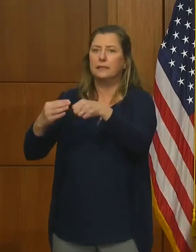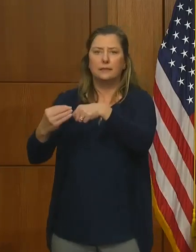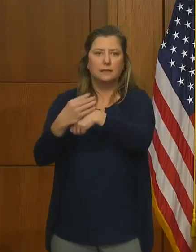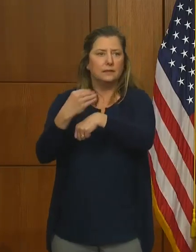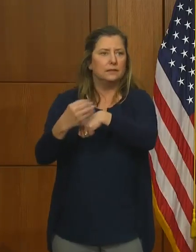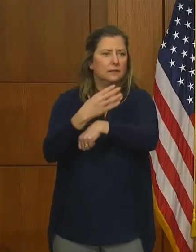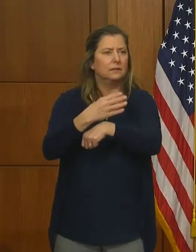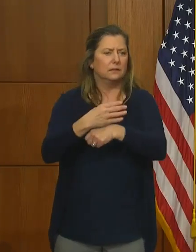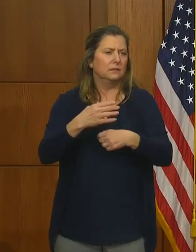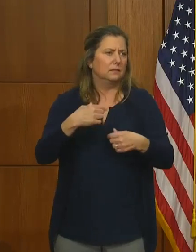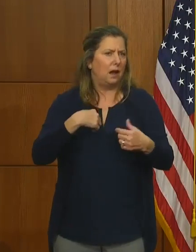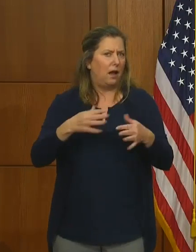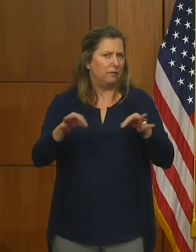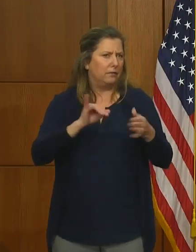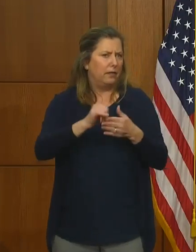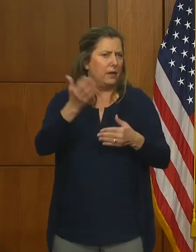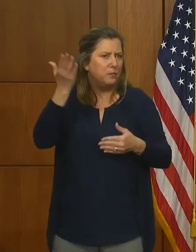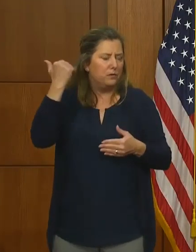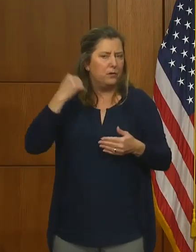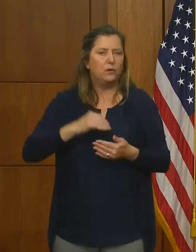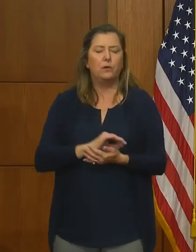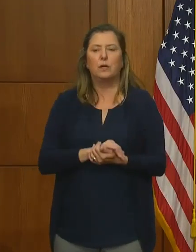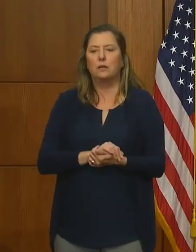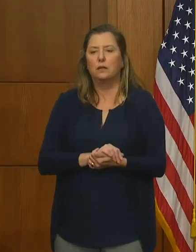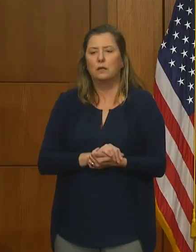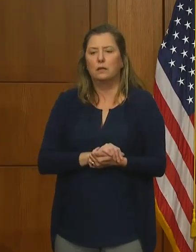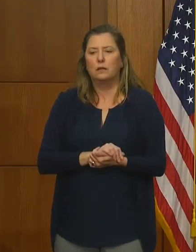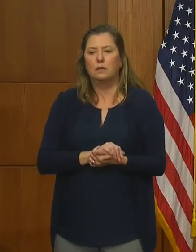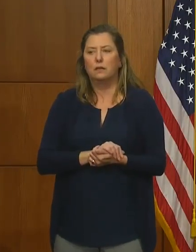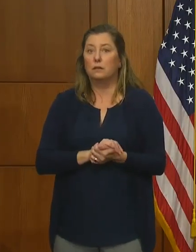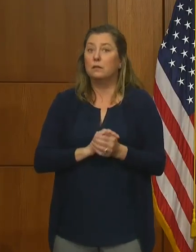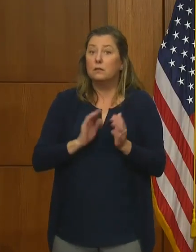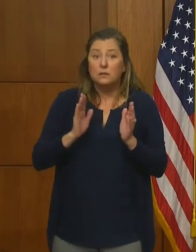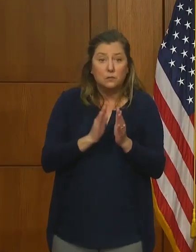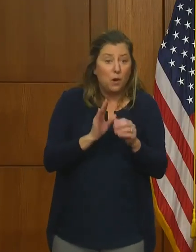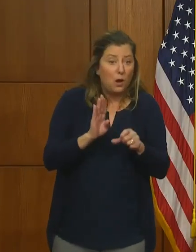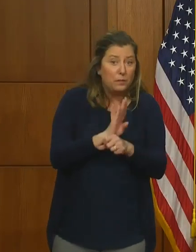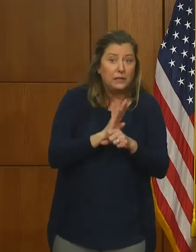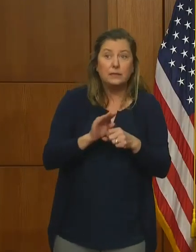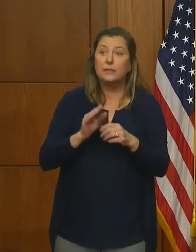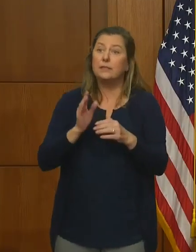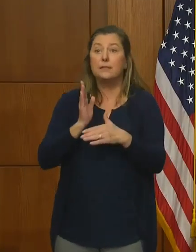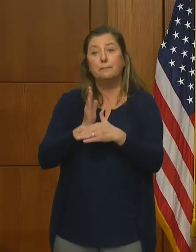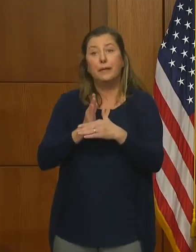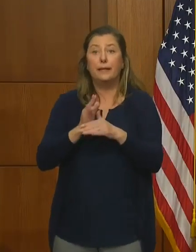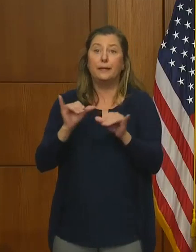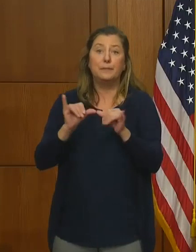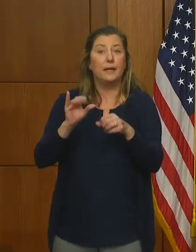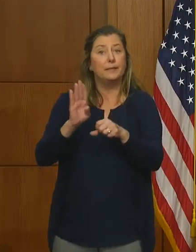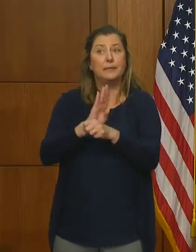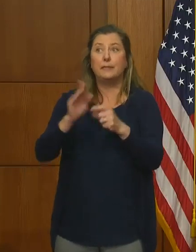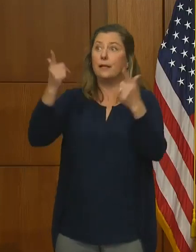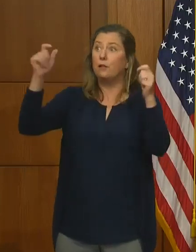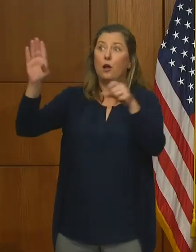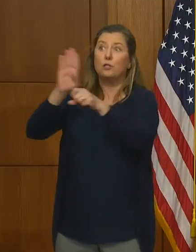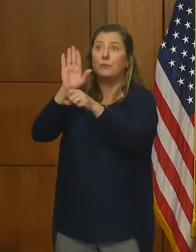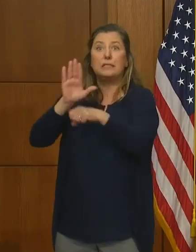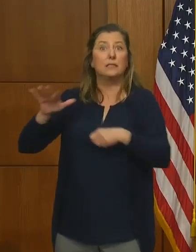AMOUNT OF INPUT FROM OUR BUSINESS COMMUNITY- I THINK YOU'VE HEARD ME SPEAK TO THAT-